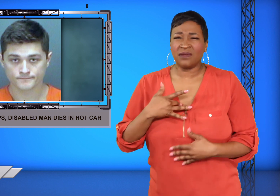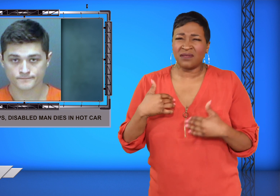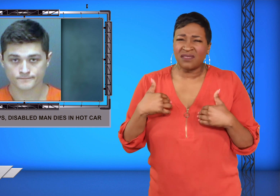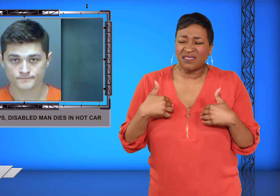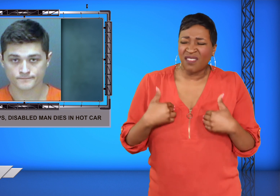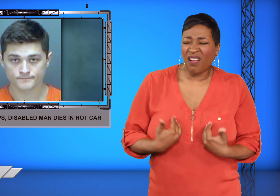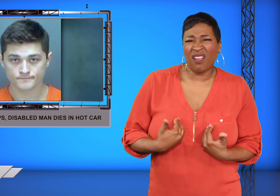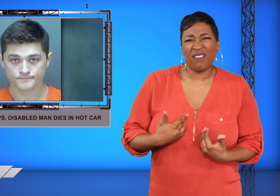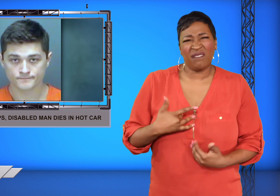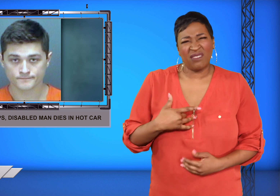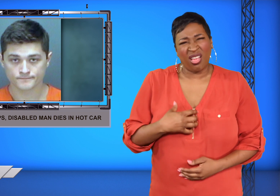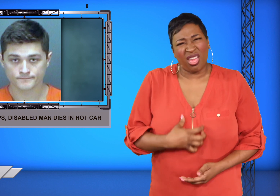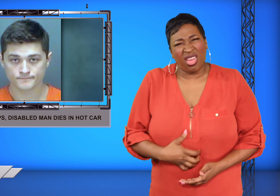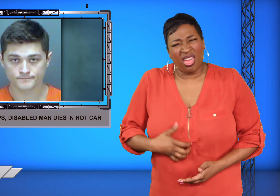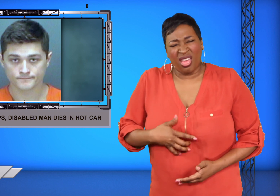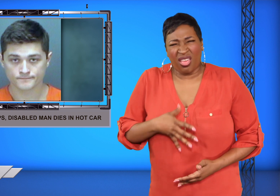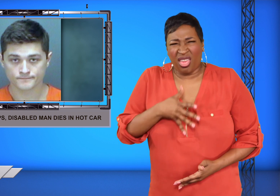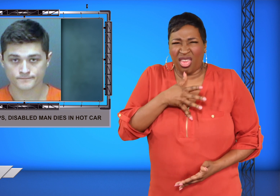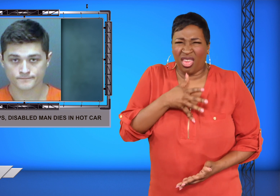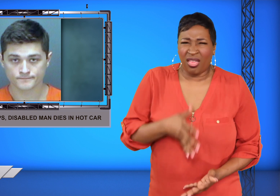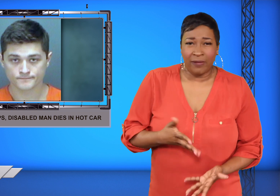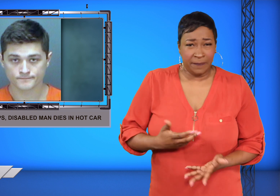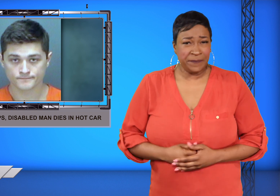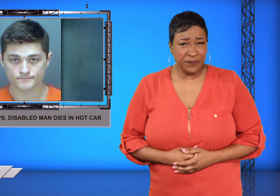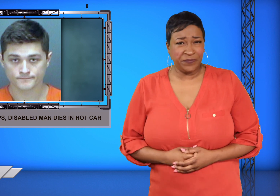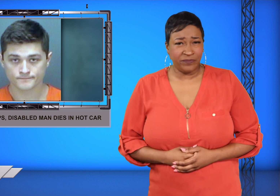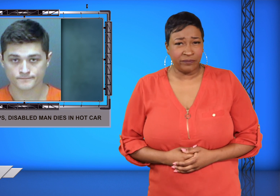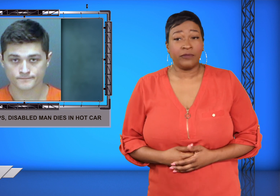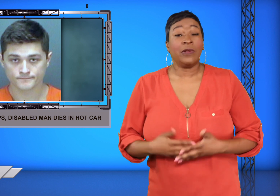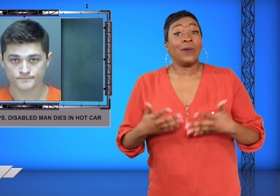"tired and nauseous."